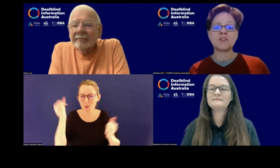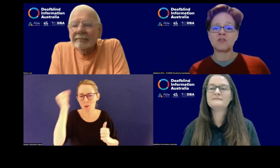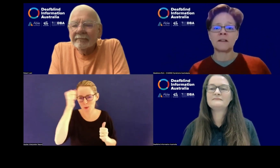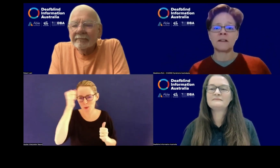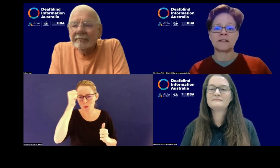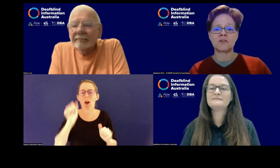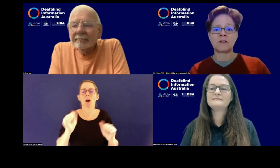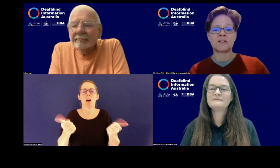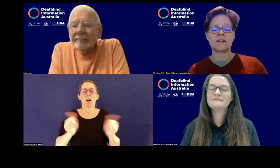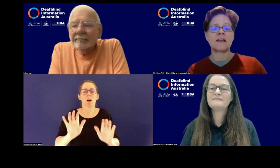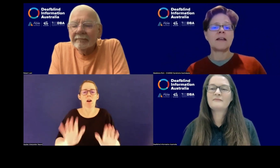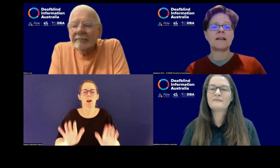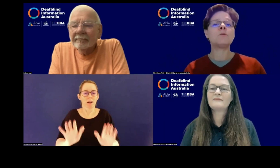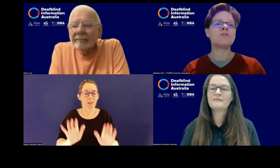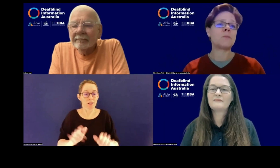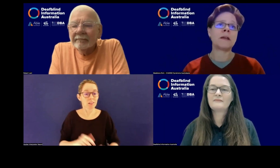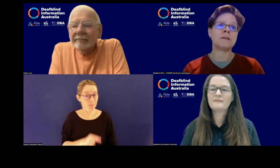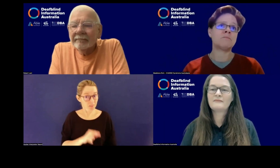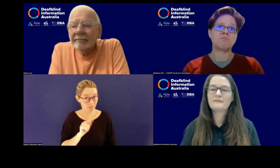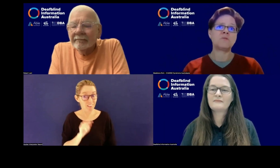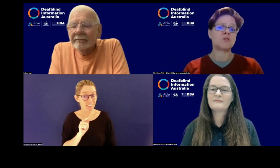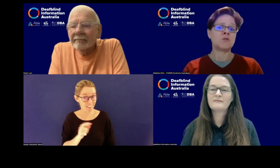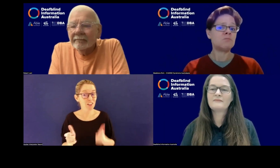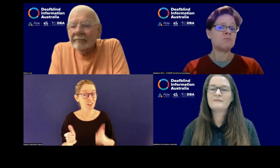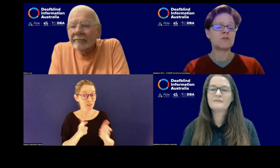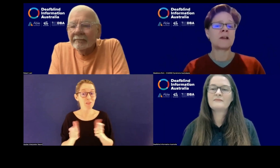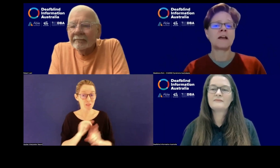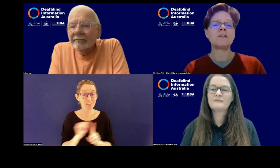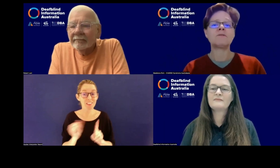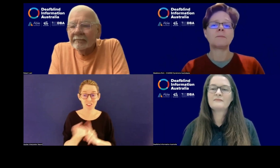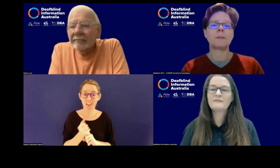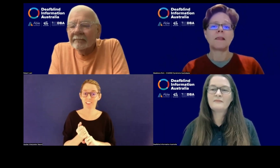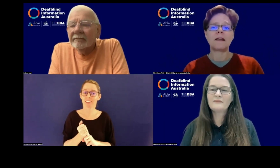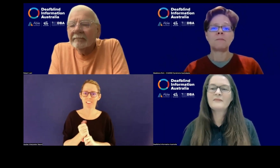And he was in control of that situation and he would have been two, two and a half.